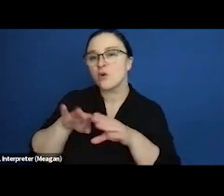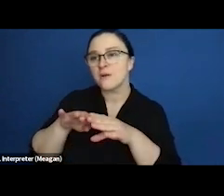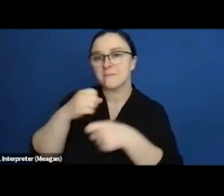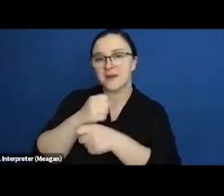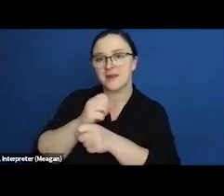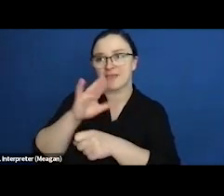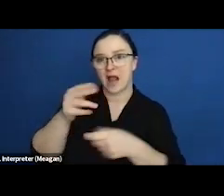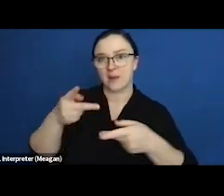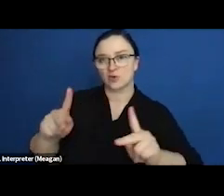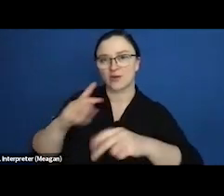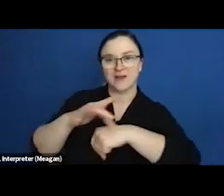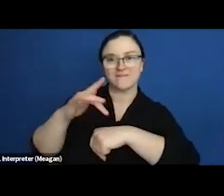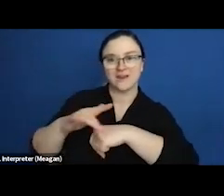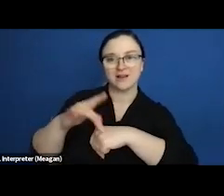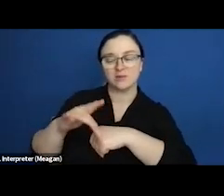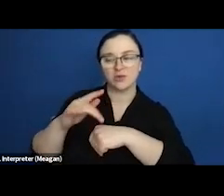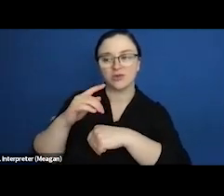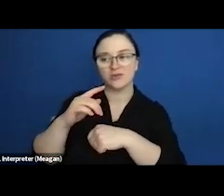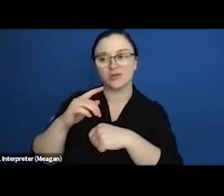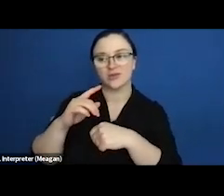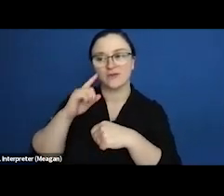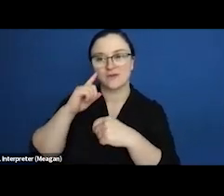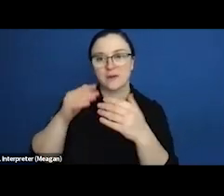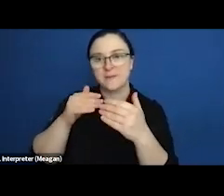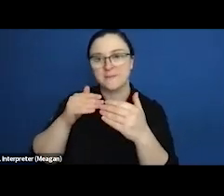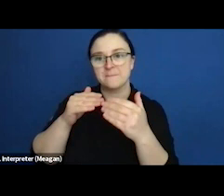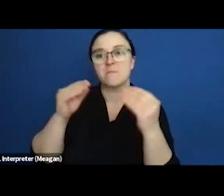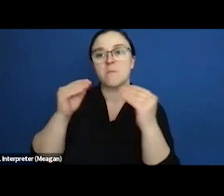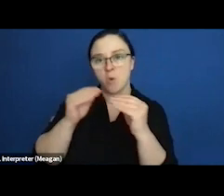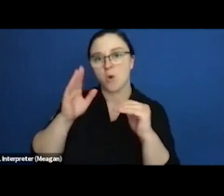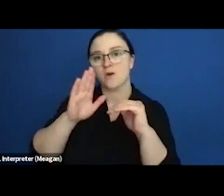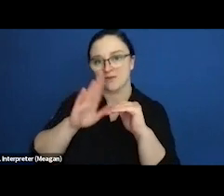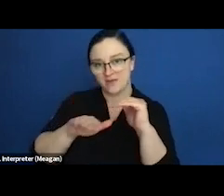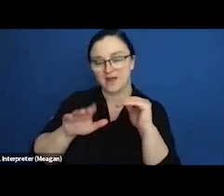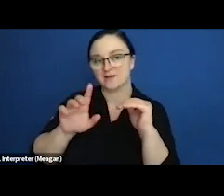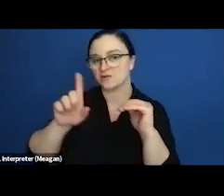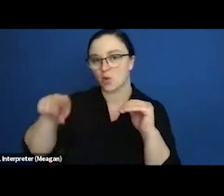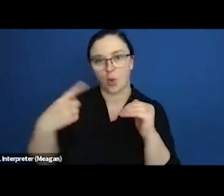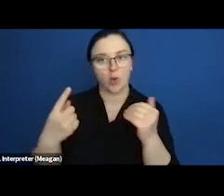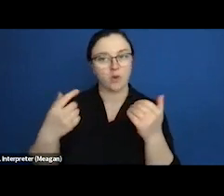to go beyond just the standard of having a seat at the table or providing a seat at the table,